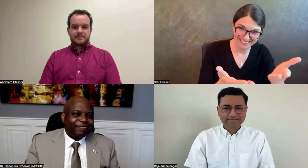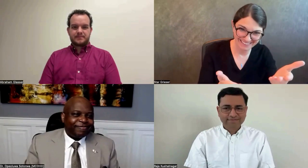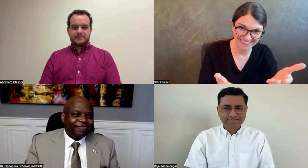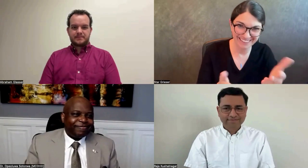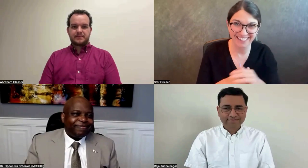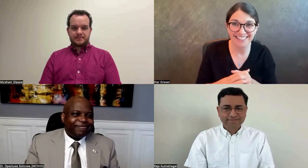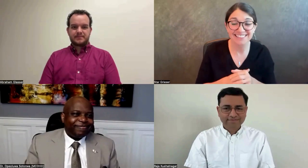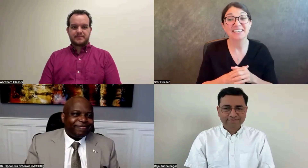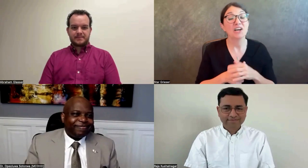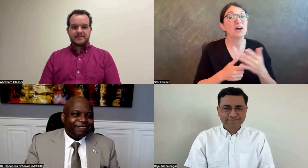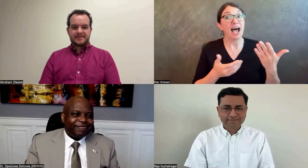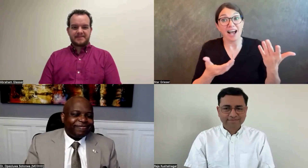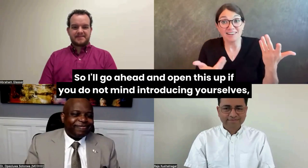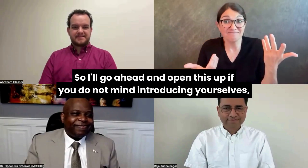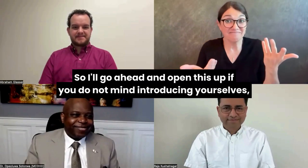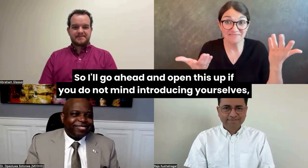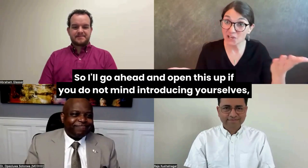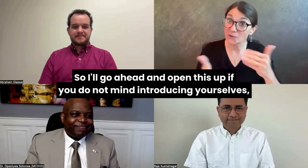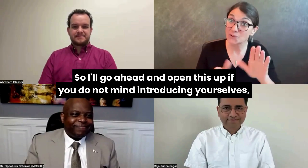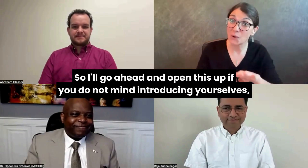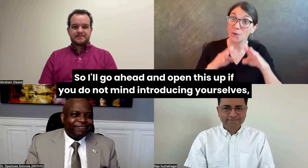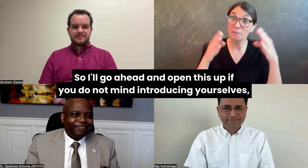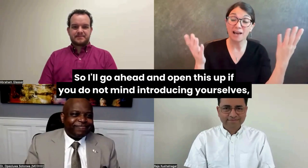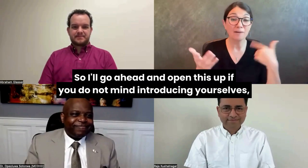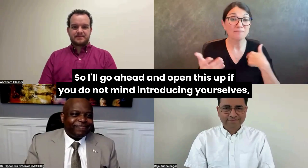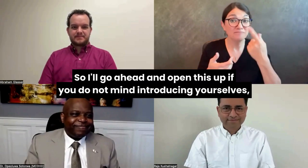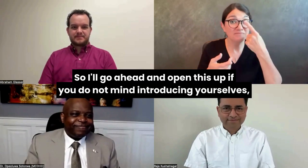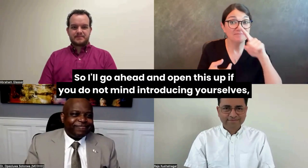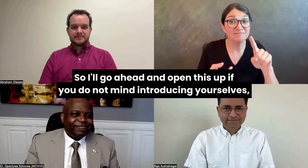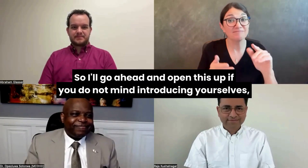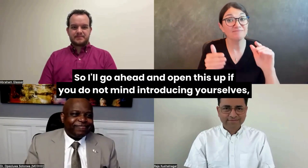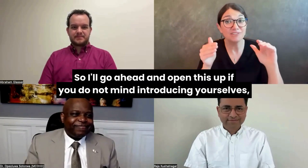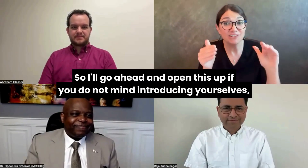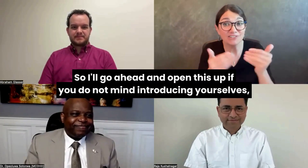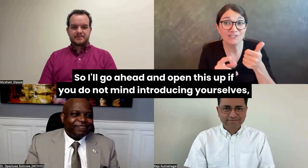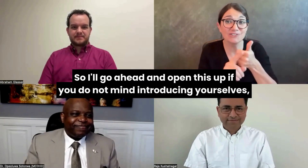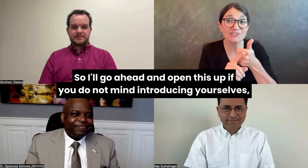So I'll go ahead and open this up if you do not mind introducing yourselves,